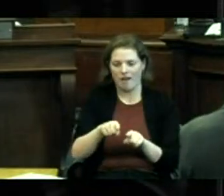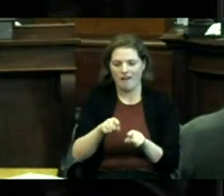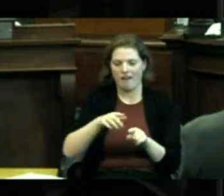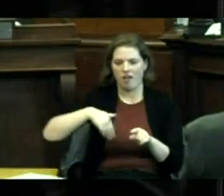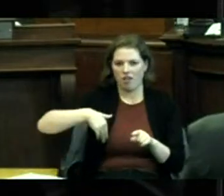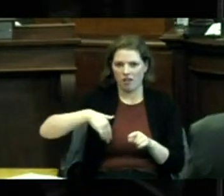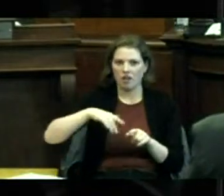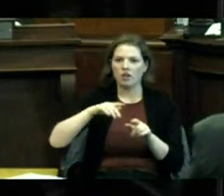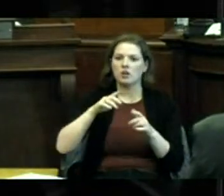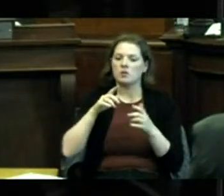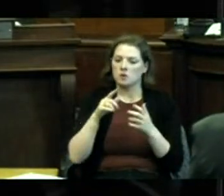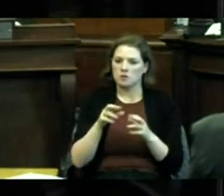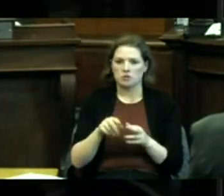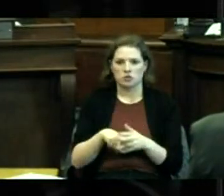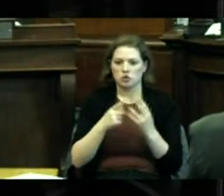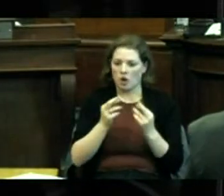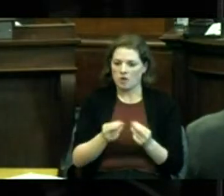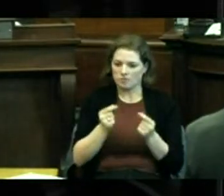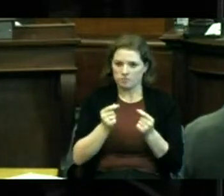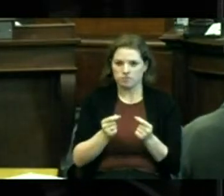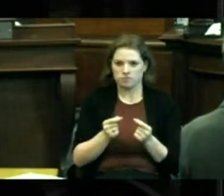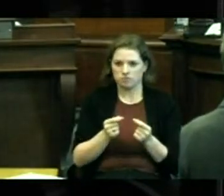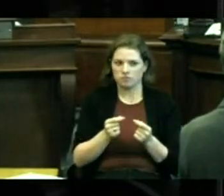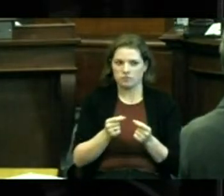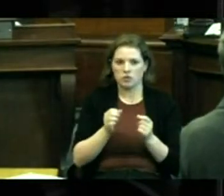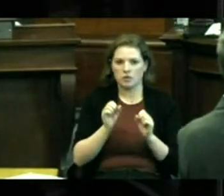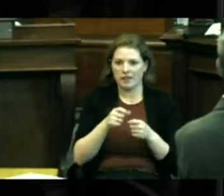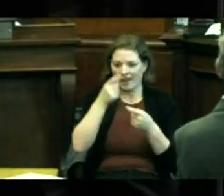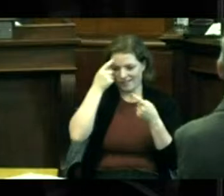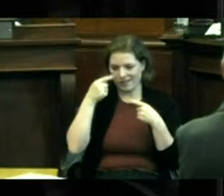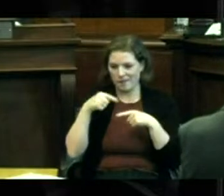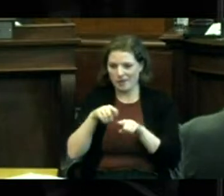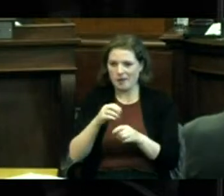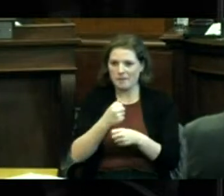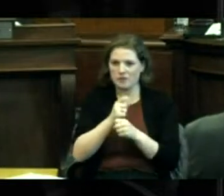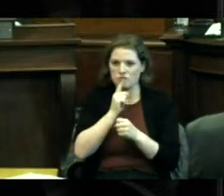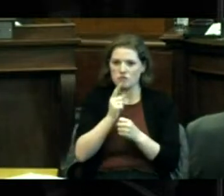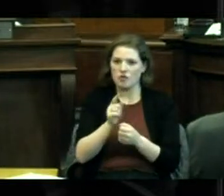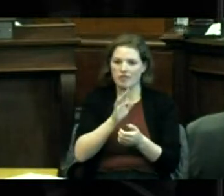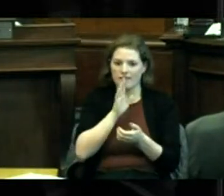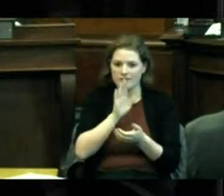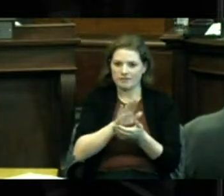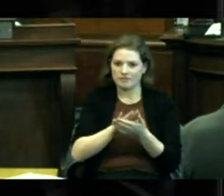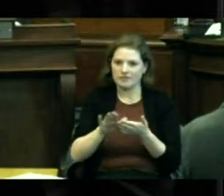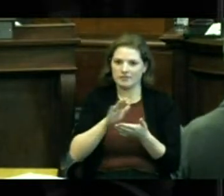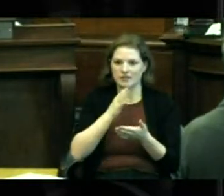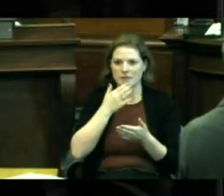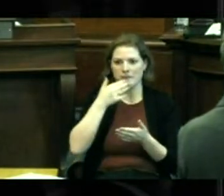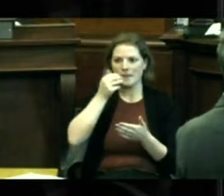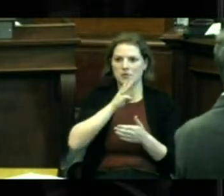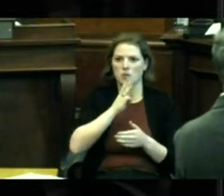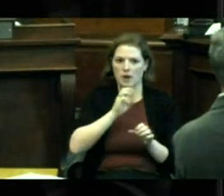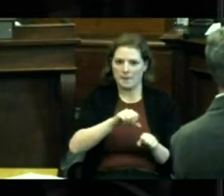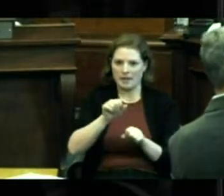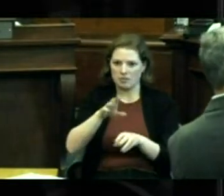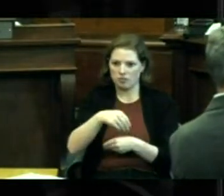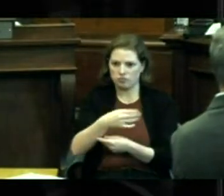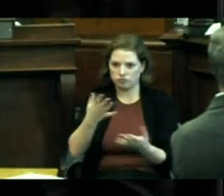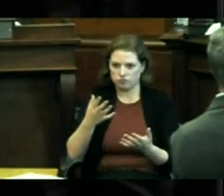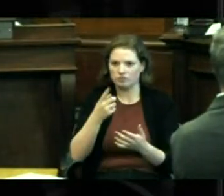and realized with the new rule we would not be able to comply with the new rule. So we wanted to take steps right away so that